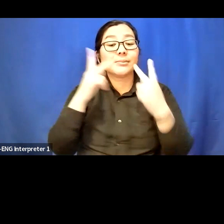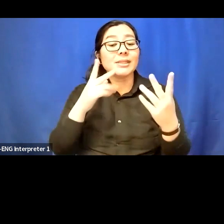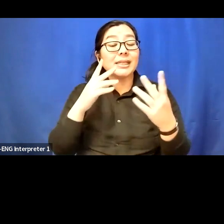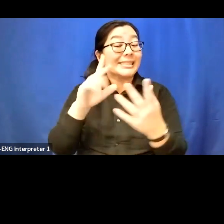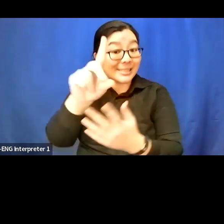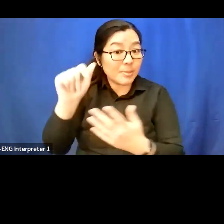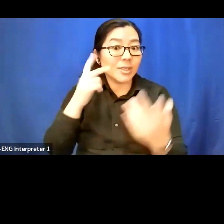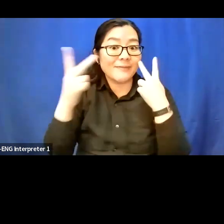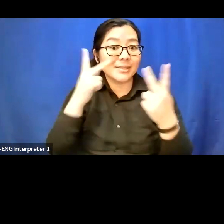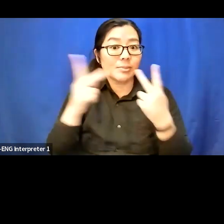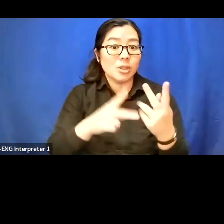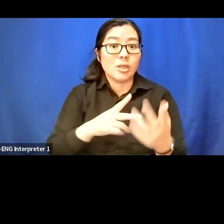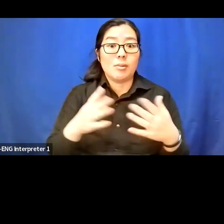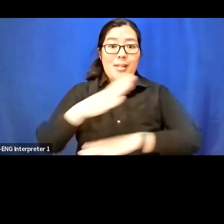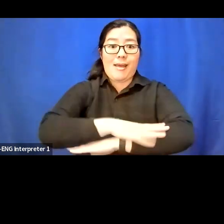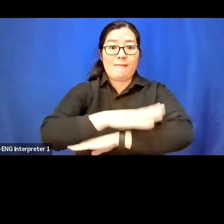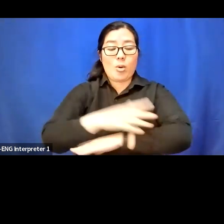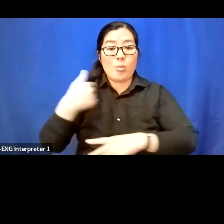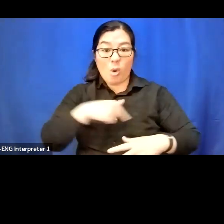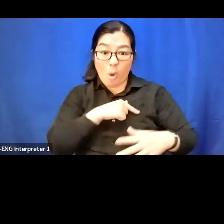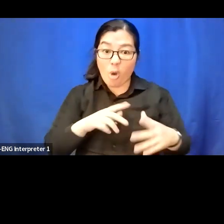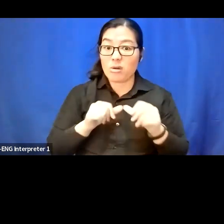of us continue to find ourselves in.